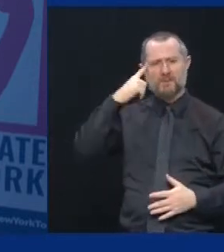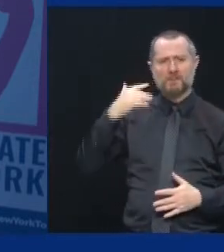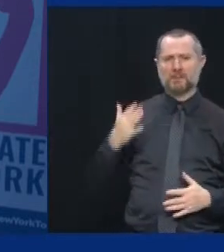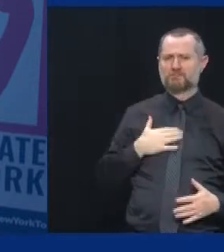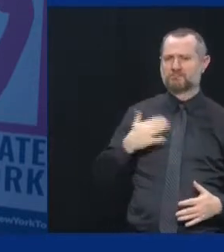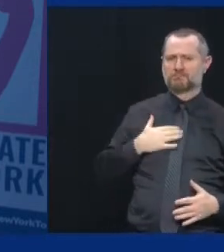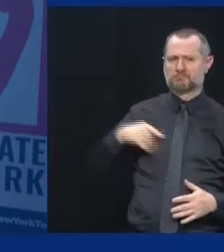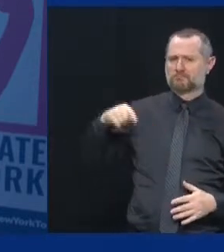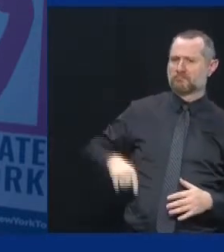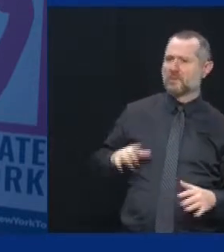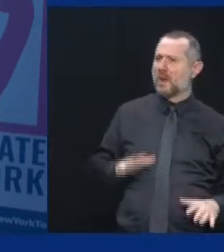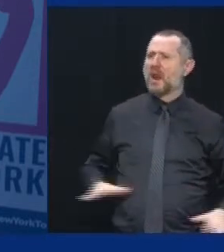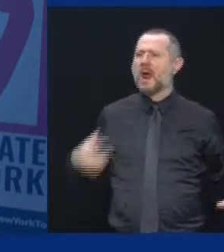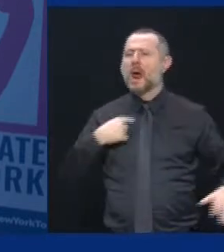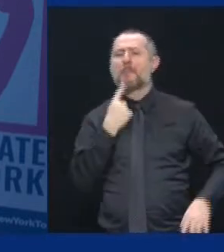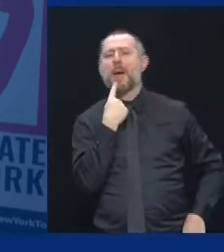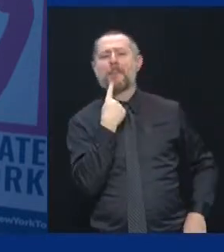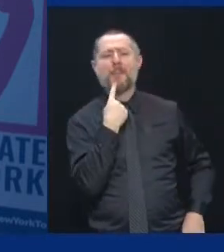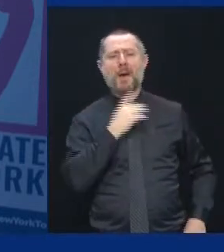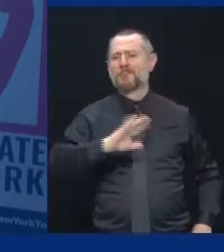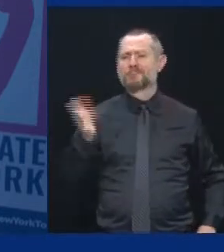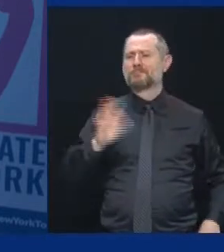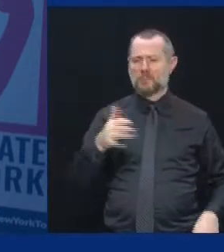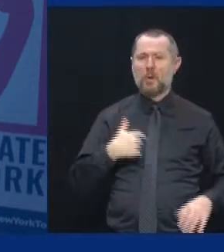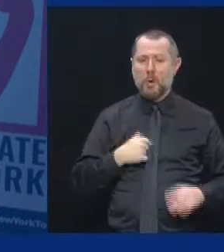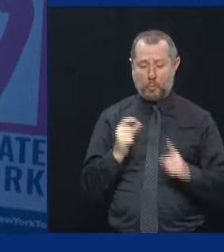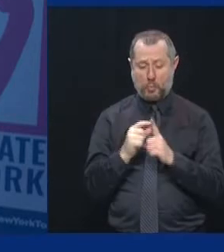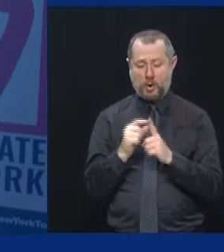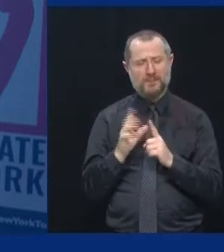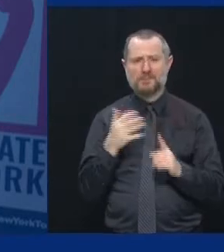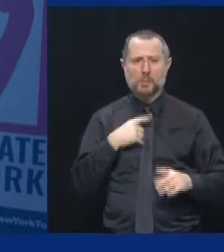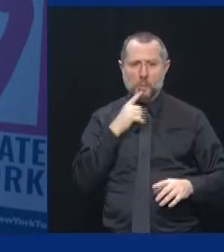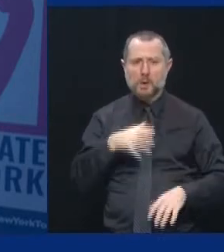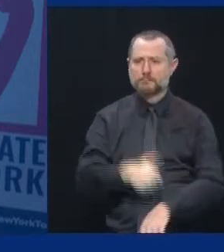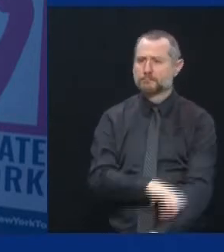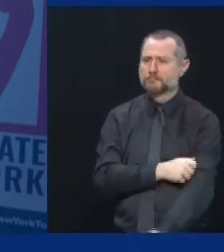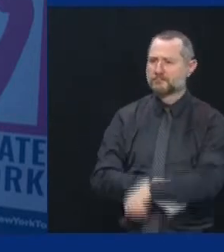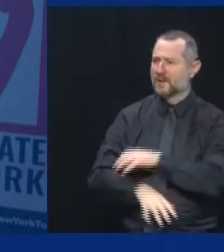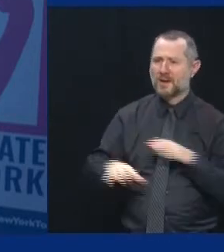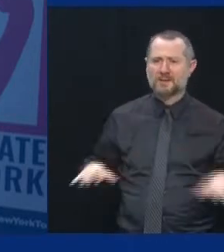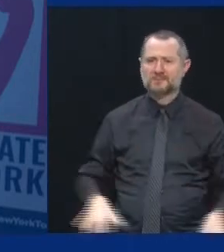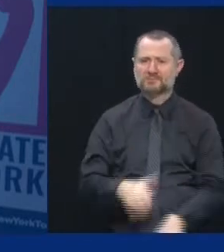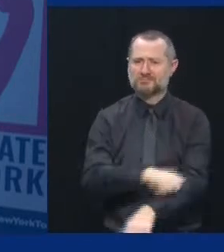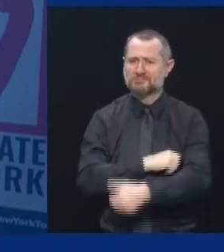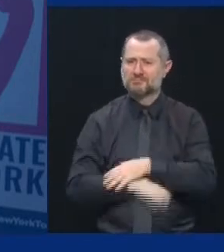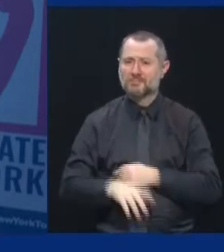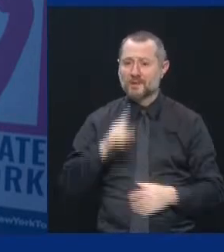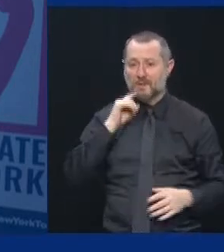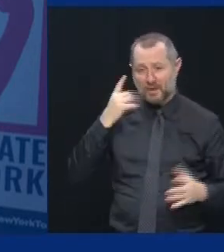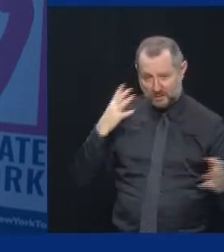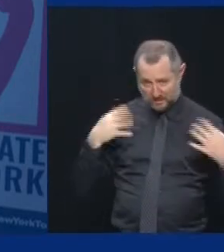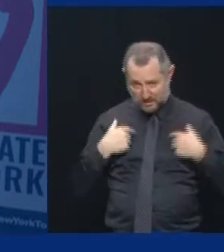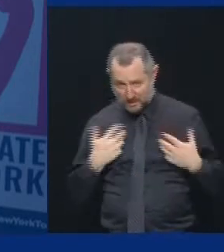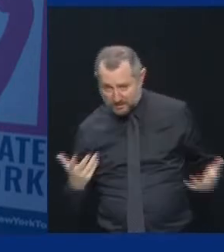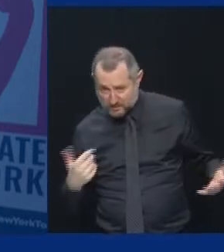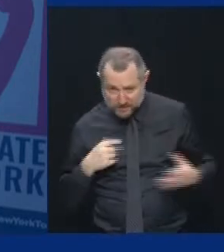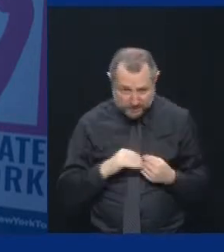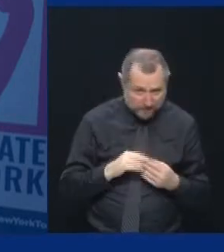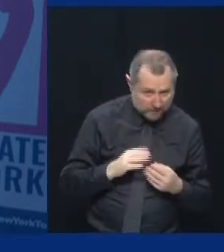WE NEED MORE TO DO. NEW YORK. WE PRIDE OURSELVES ON BEING THE PROGRESSIVE CAPITAL OF THE NATION. NOT JUST TALKING THE TALK BUT WALKING THE WALK.